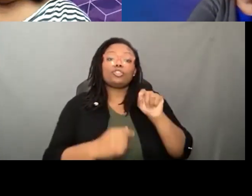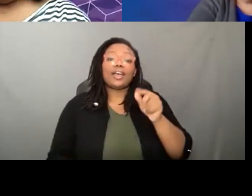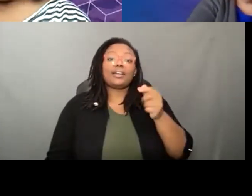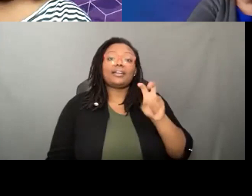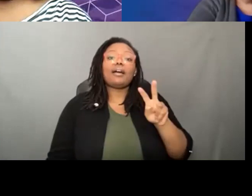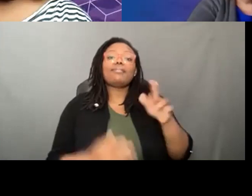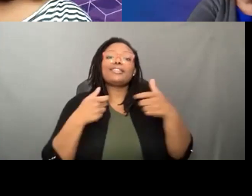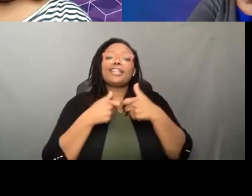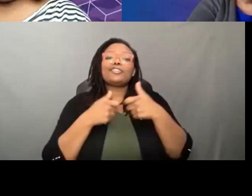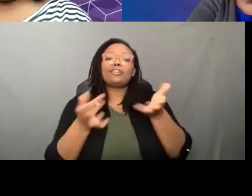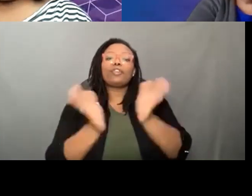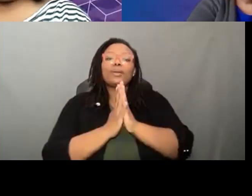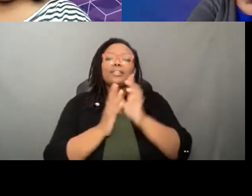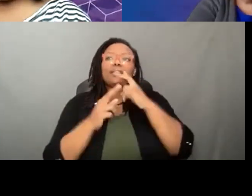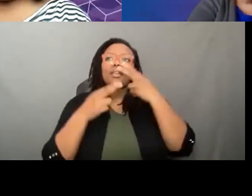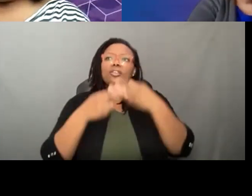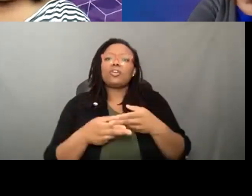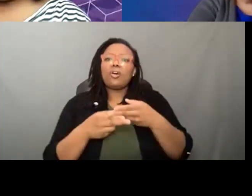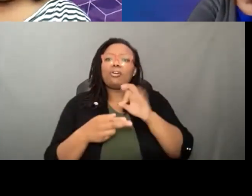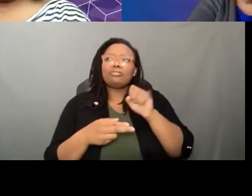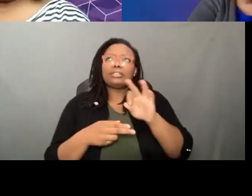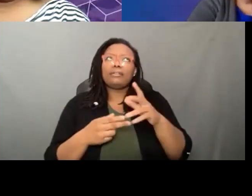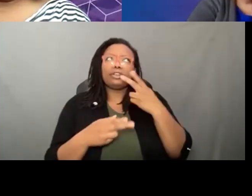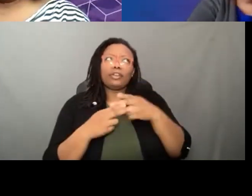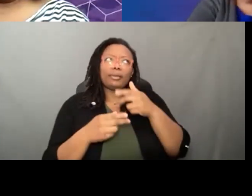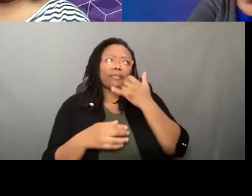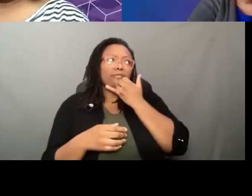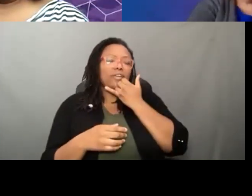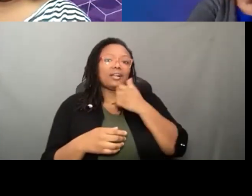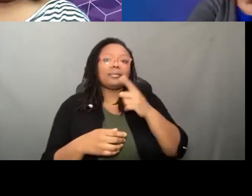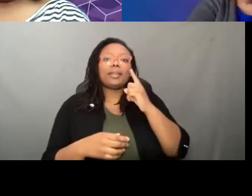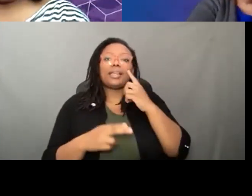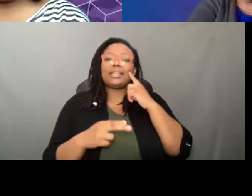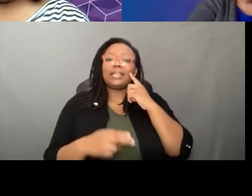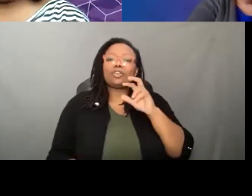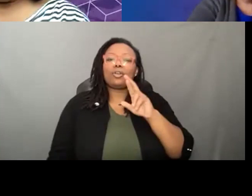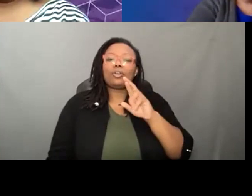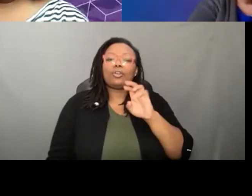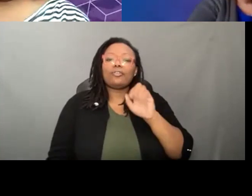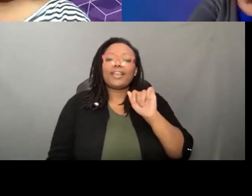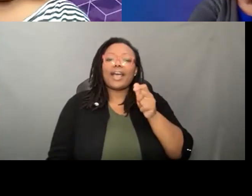I believe it's called, and Jeff, you can correct me if I'm wrong, I believe it's reallocation of participant support costs.